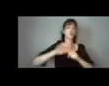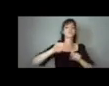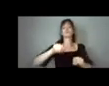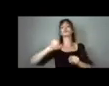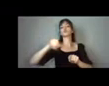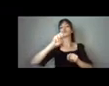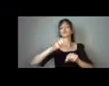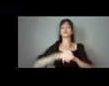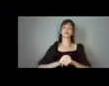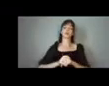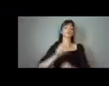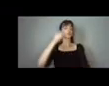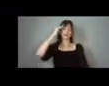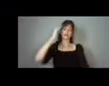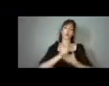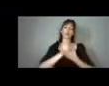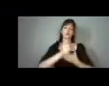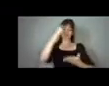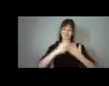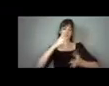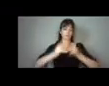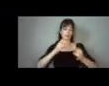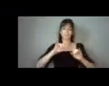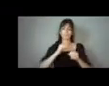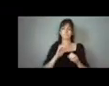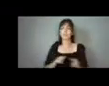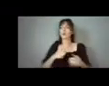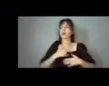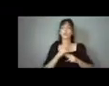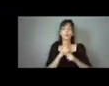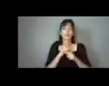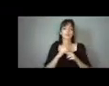eagerly awaited. I have no doubt that the speakers and contributions today will show